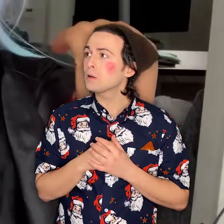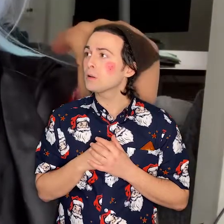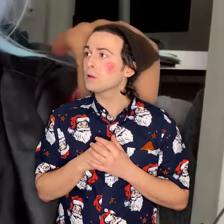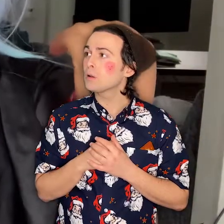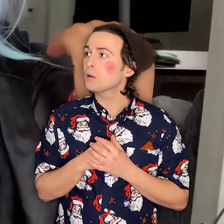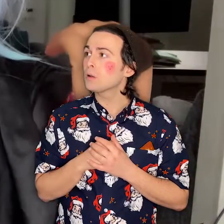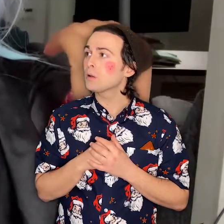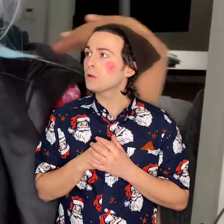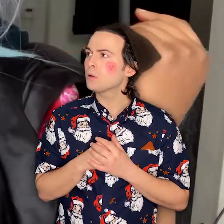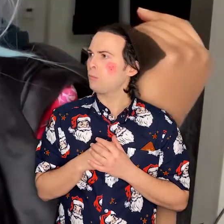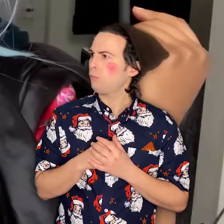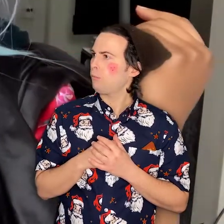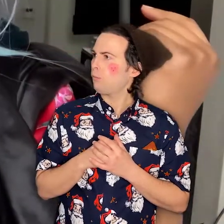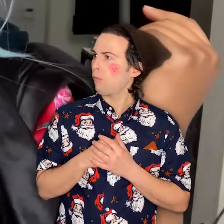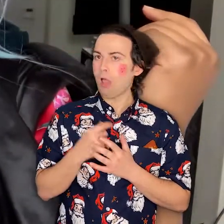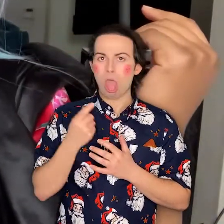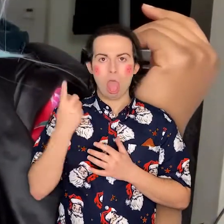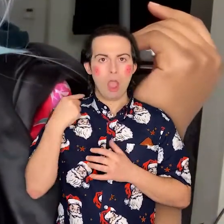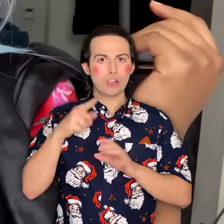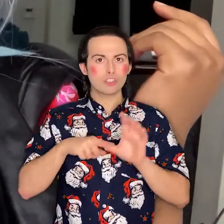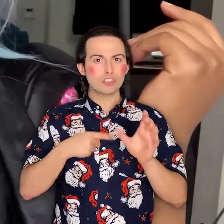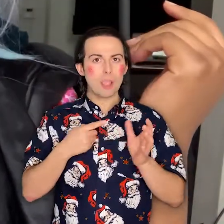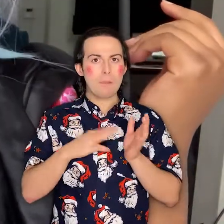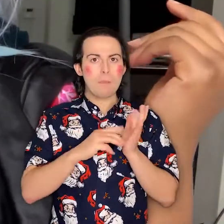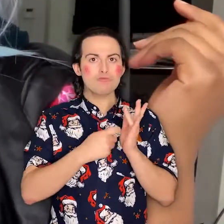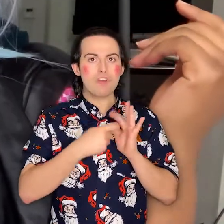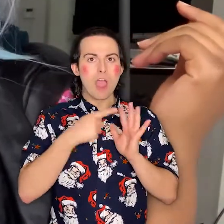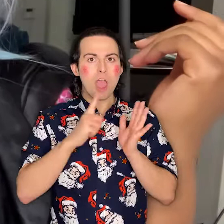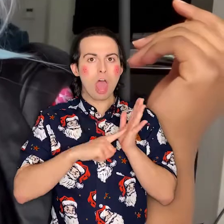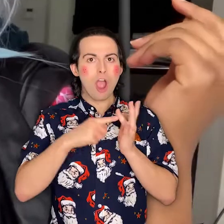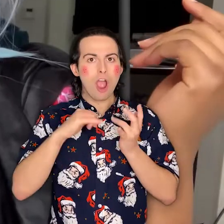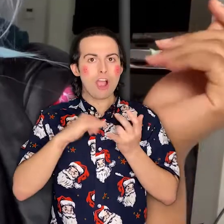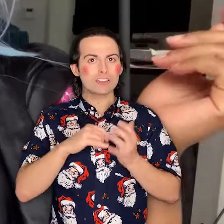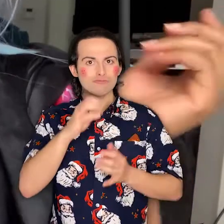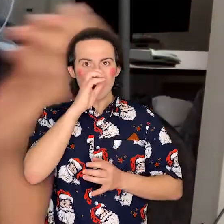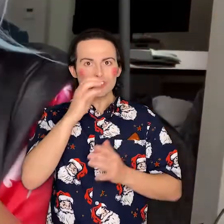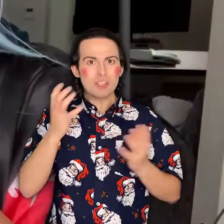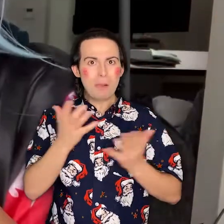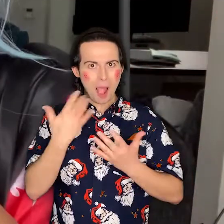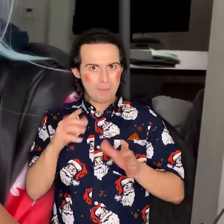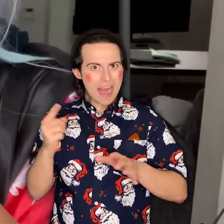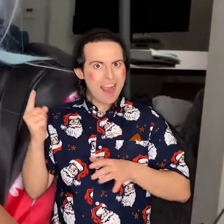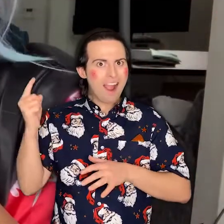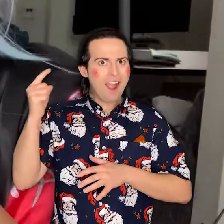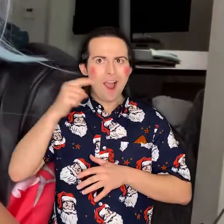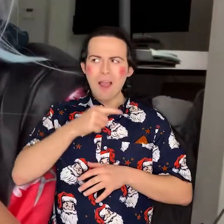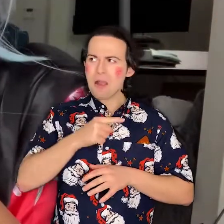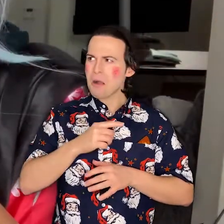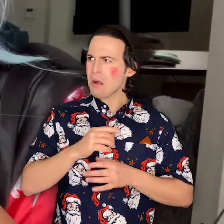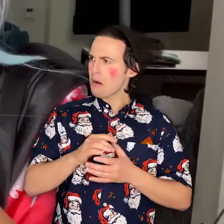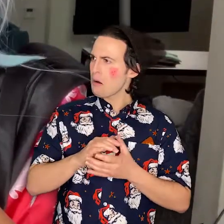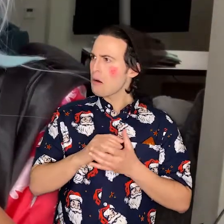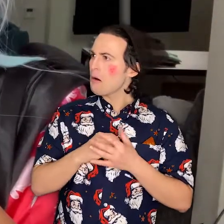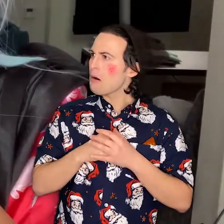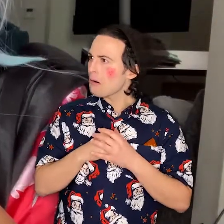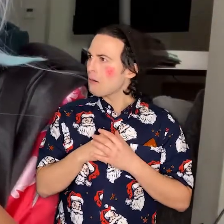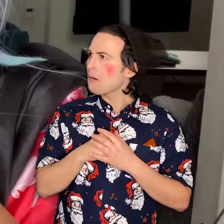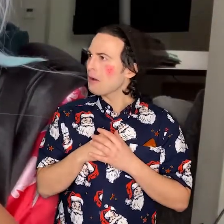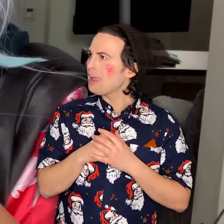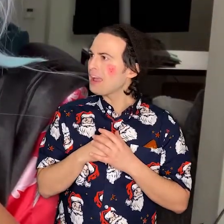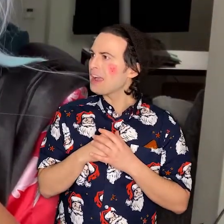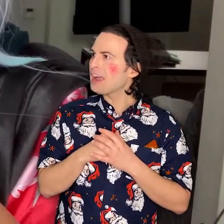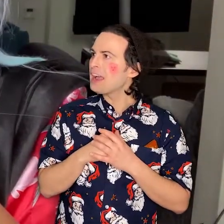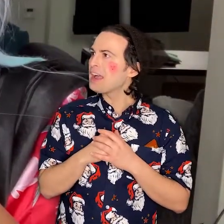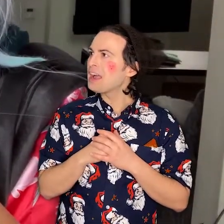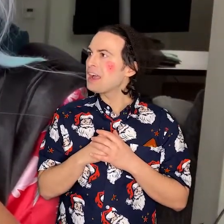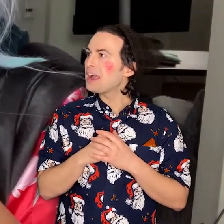Last Christmas I brought Alfredo Morelos with me. He was an absolute sweetheart until the